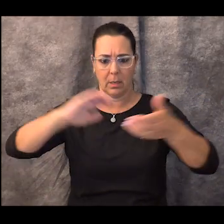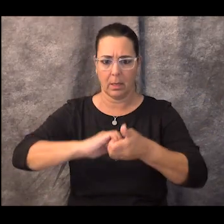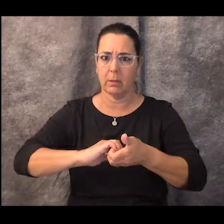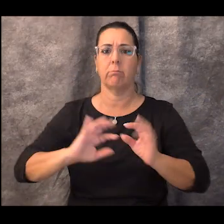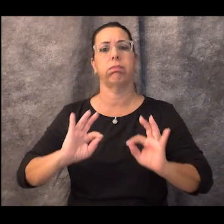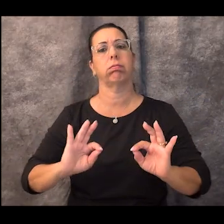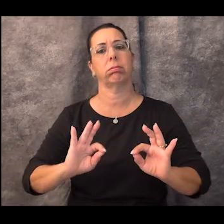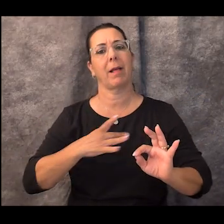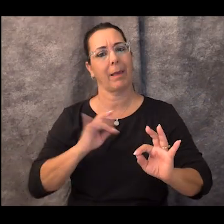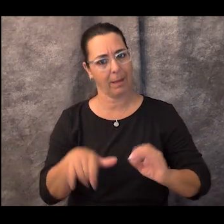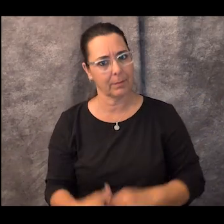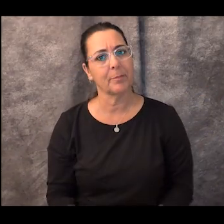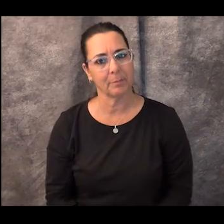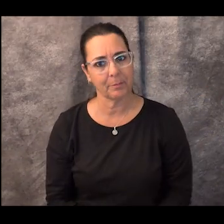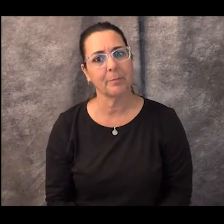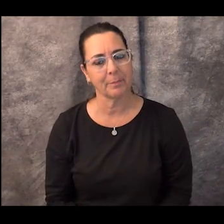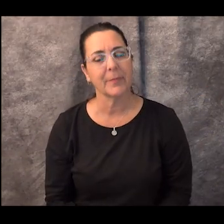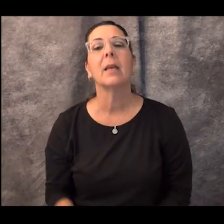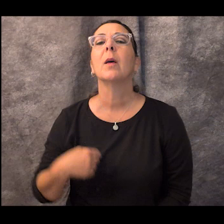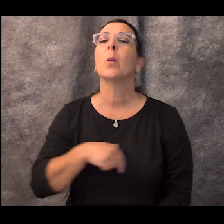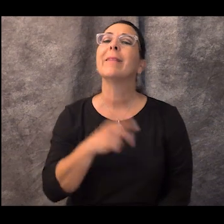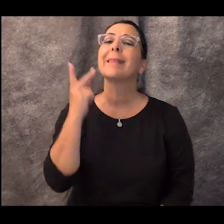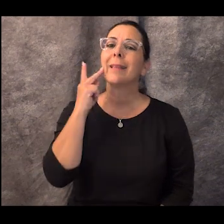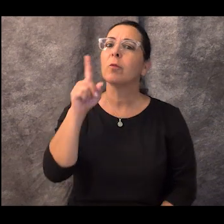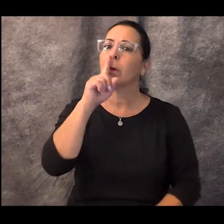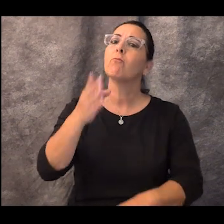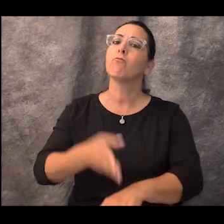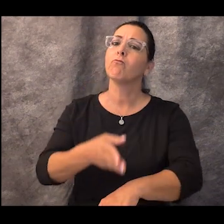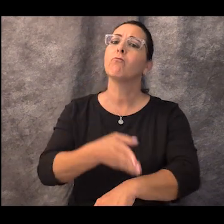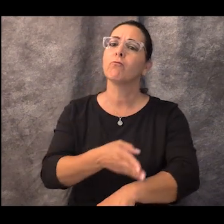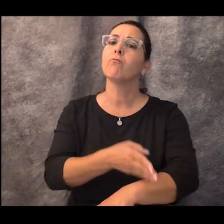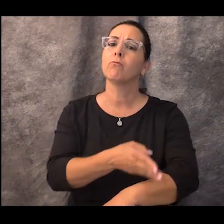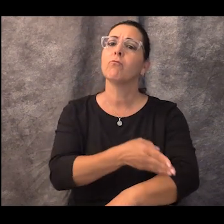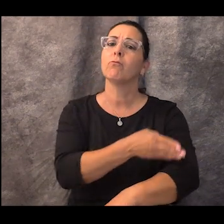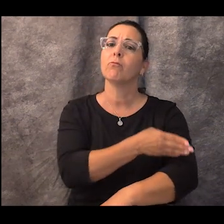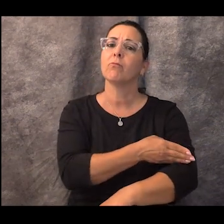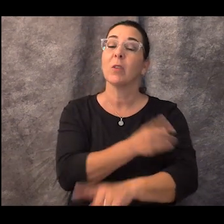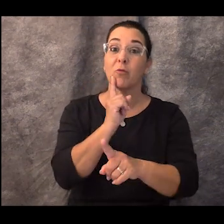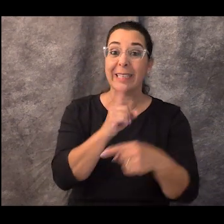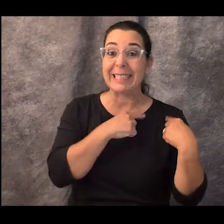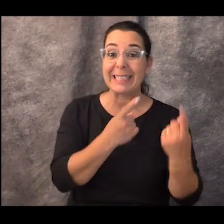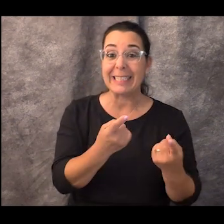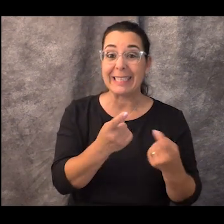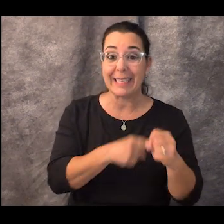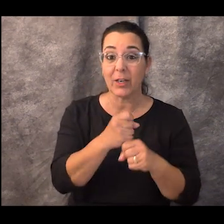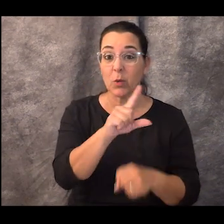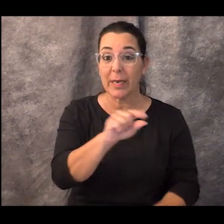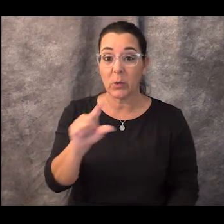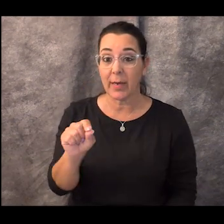But I also think we've seen some real strides, oddly since 2020. Like, I don't know if anyone thinks, "2020.